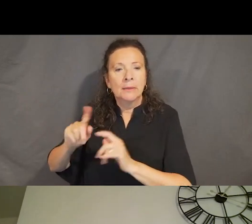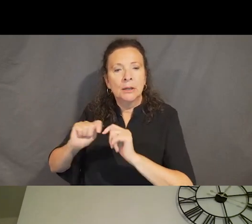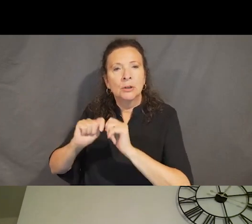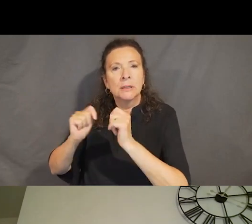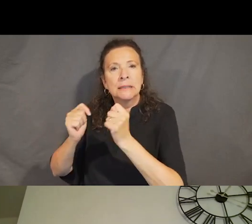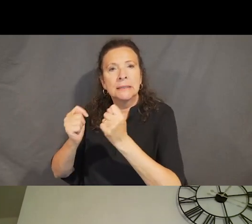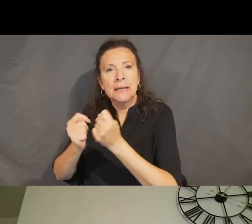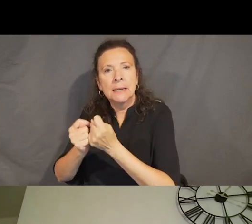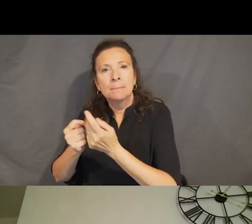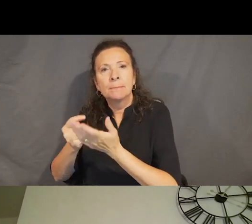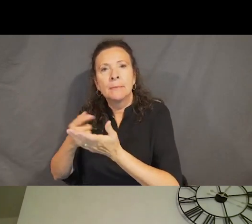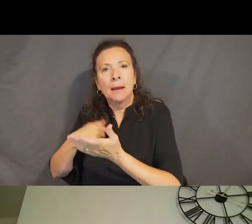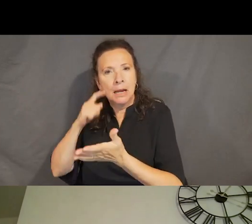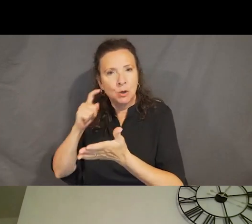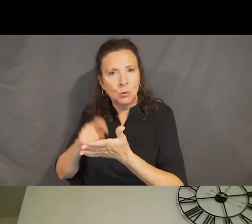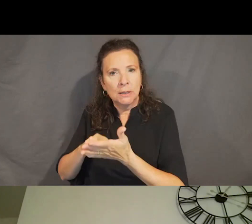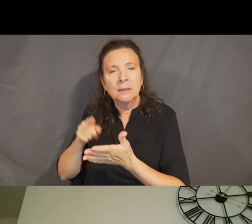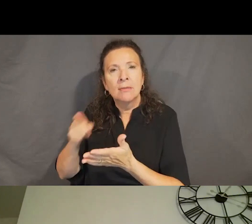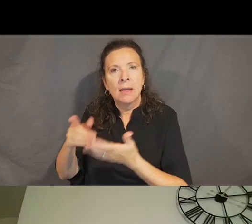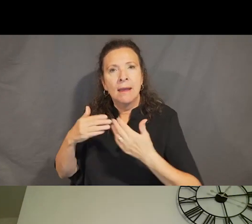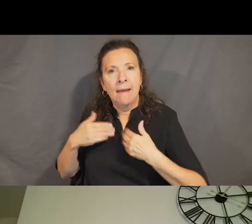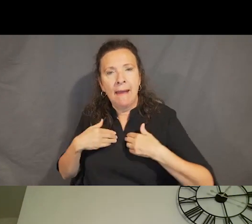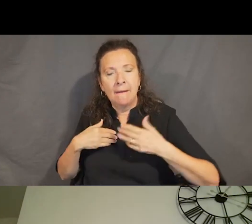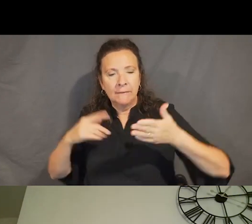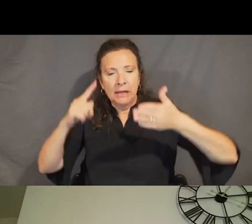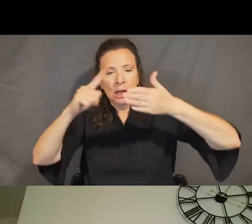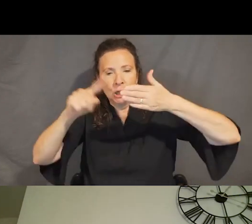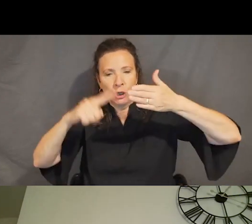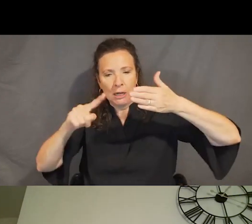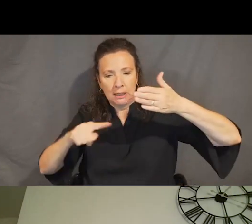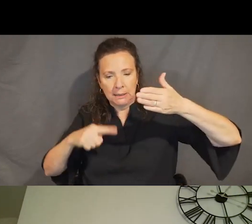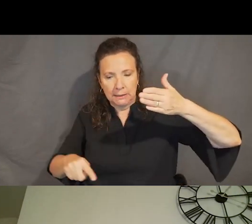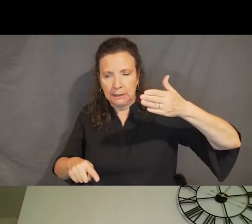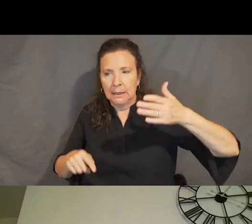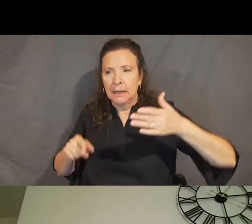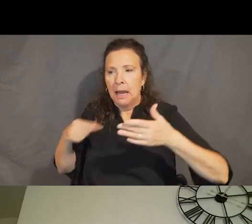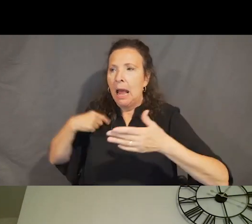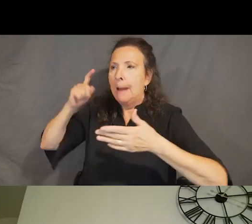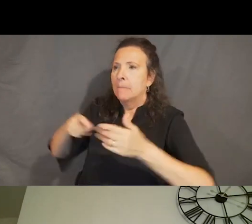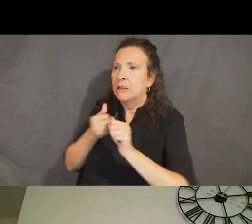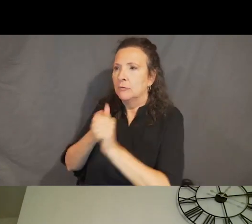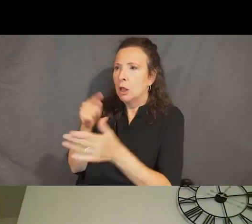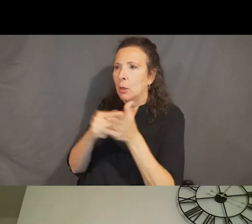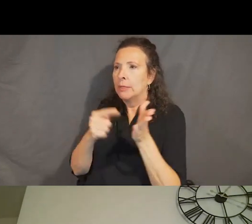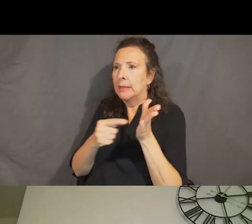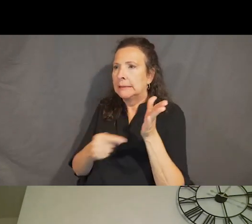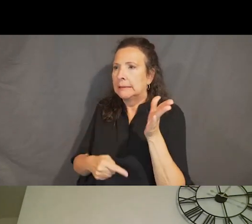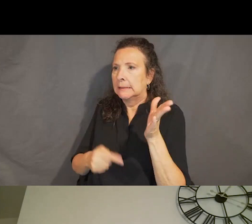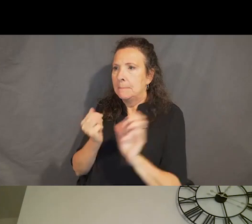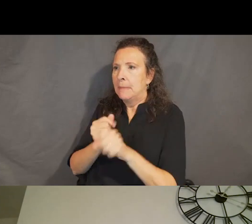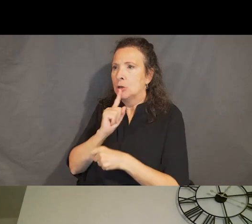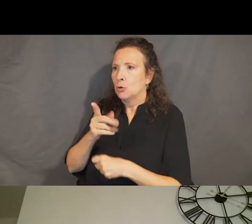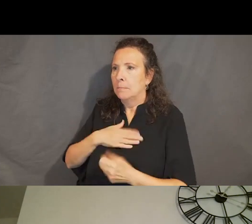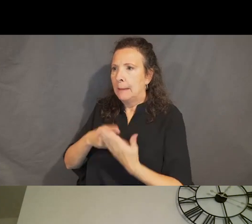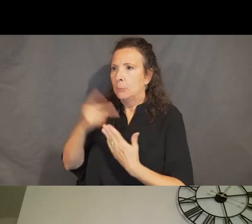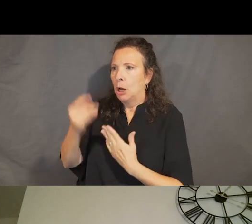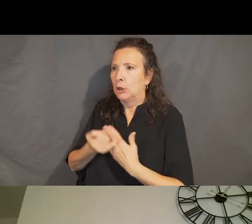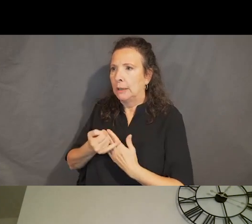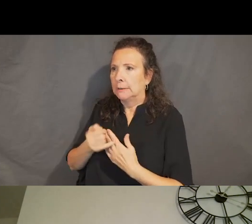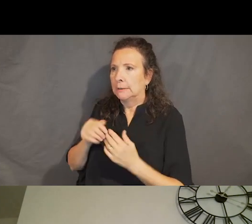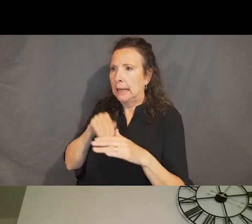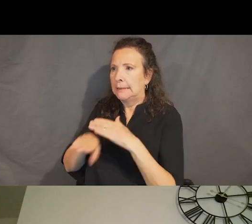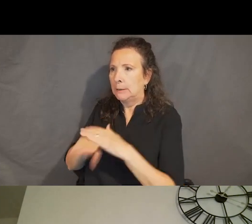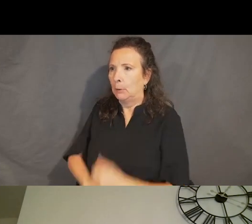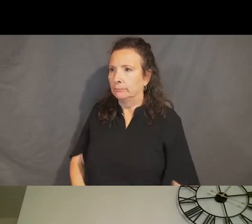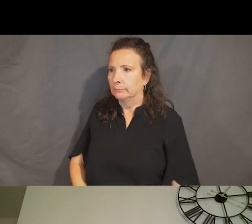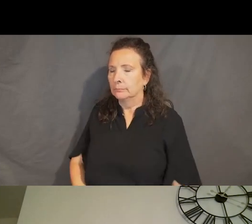things they must do to make sure their projects are accessible. Now I am not downing checklists